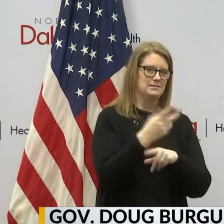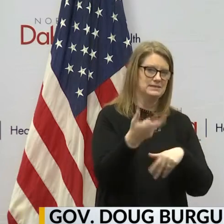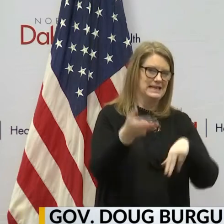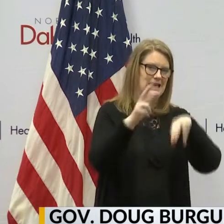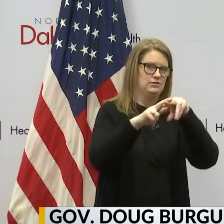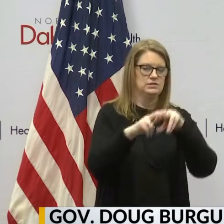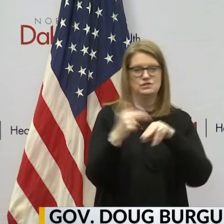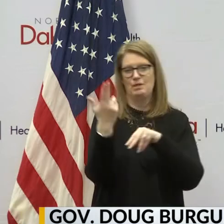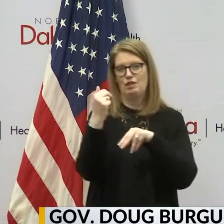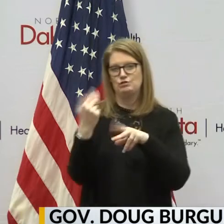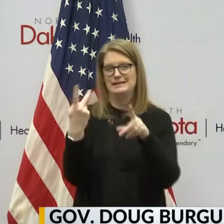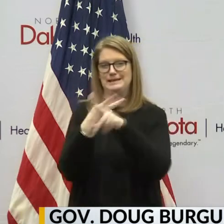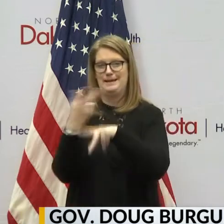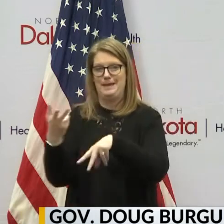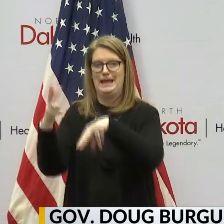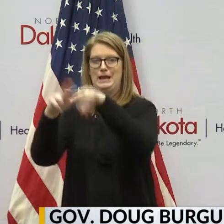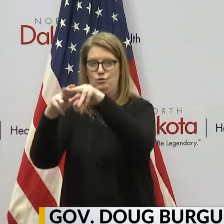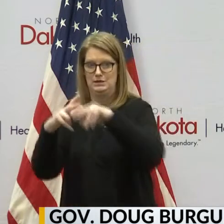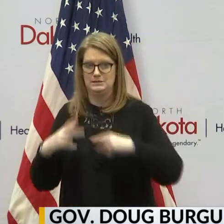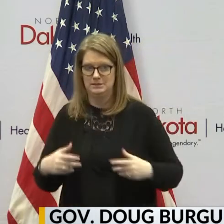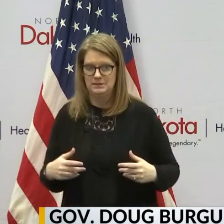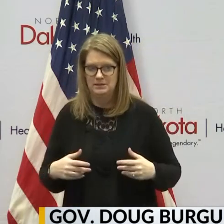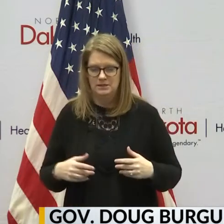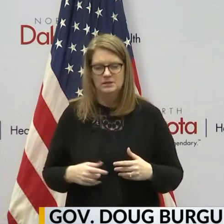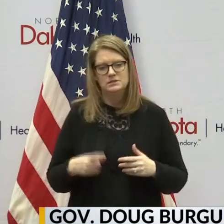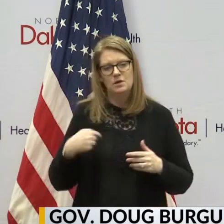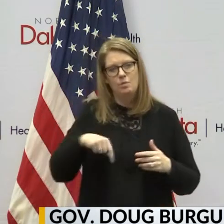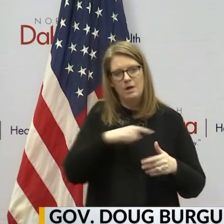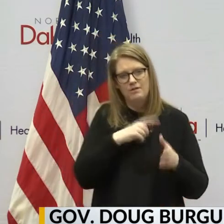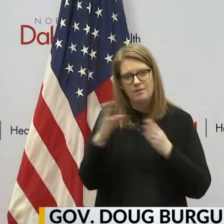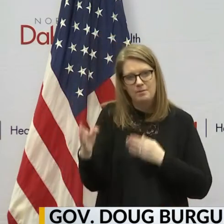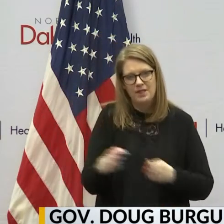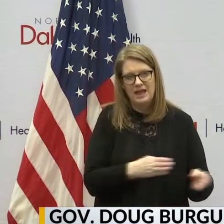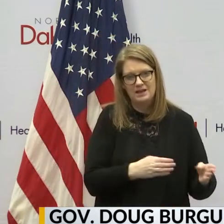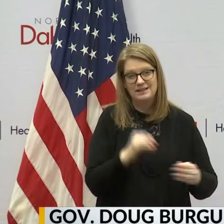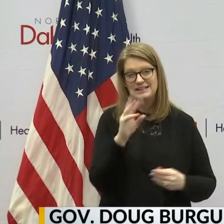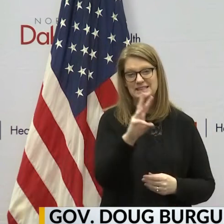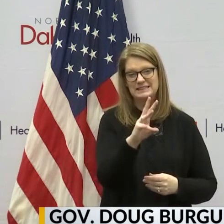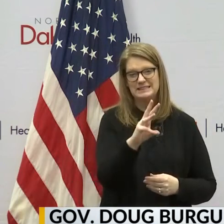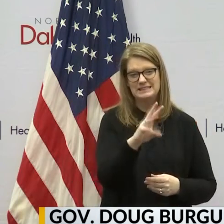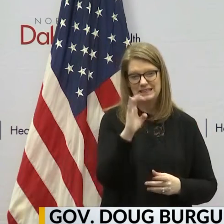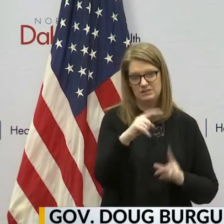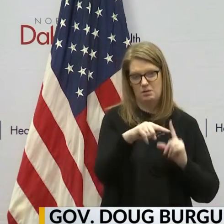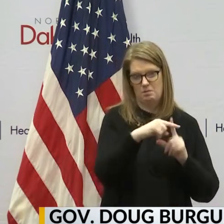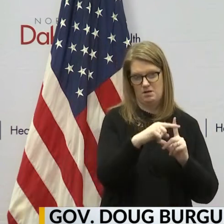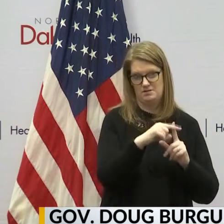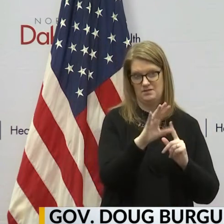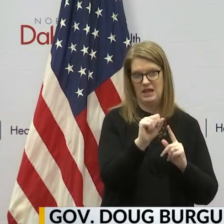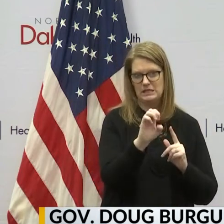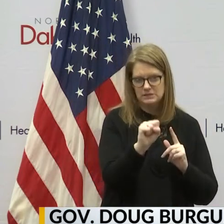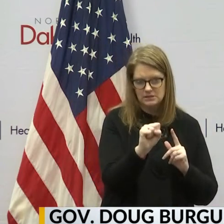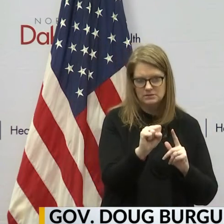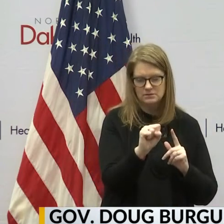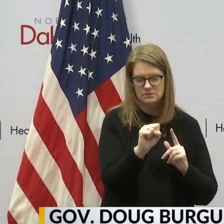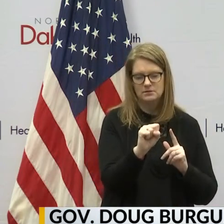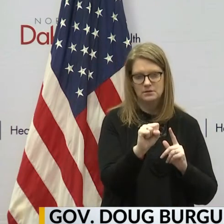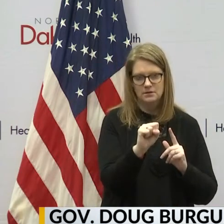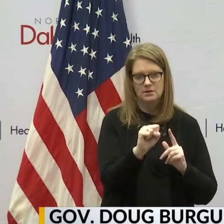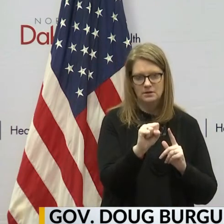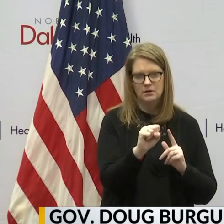AHEAD ABOUT THREE WEEKS, THE ESTIMATES IN OUR MODELS WOULD RANGE FROM AN INCREASE TO 13 X